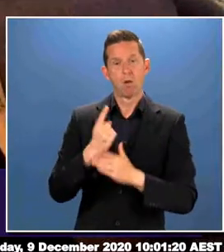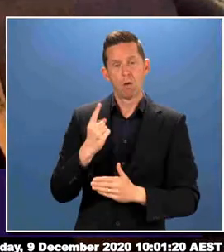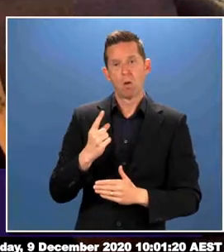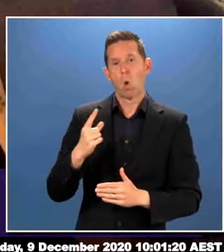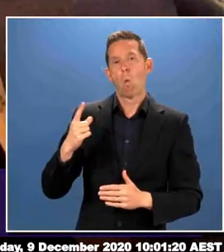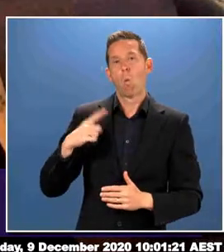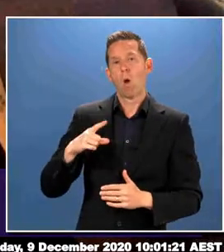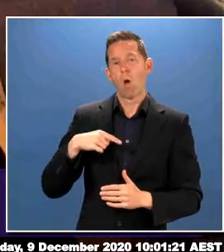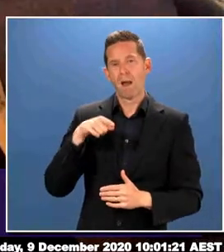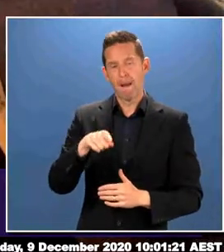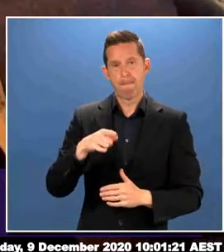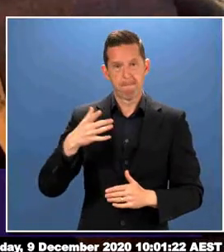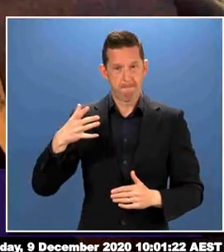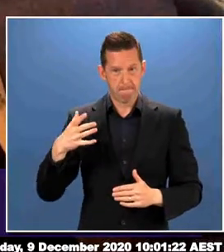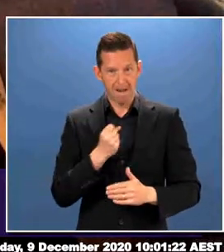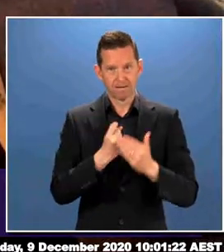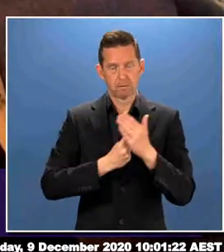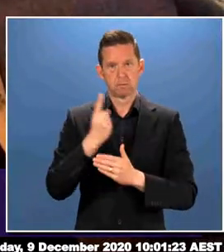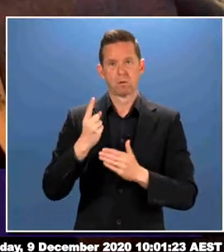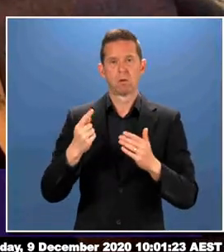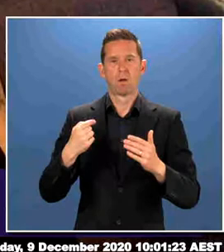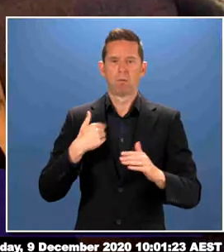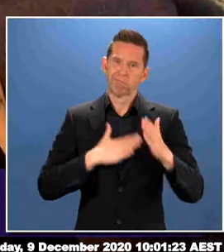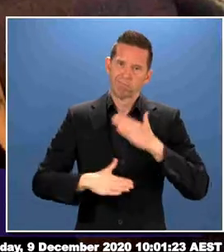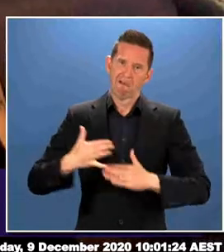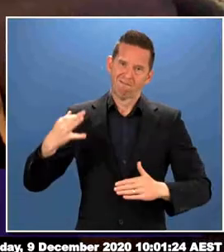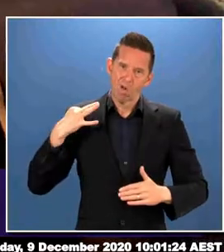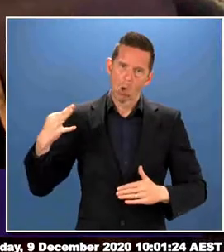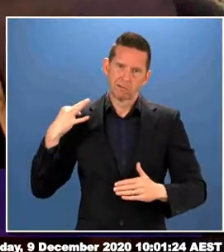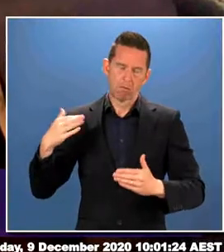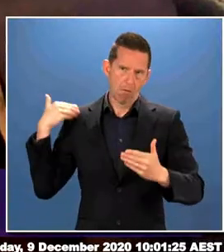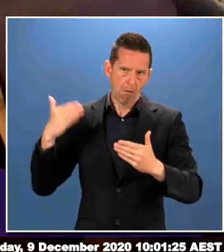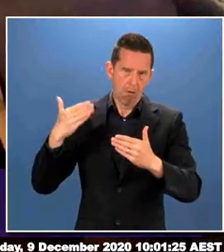undertake significant amounts of volunteer work or other unpaid work.